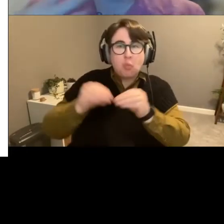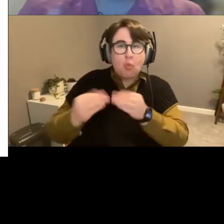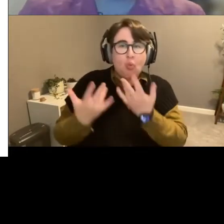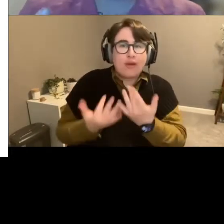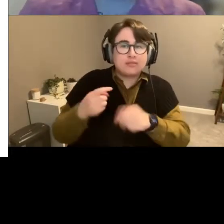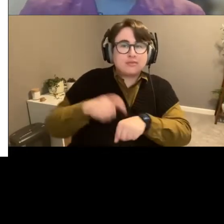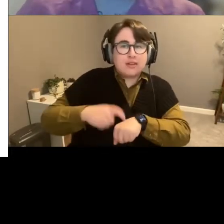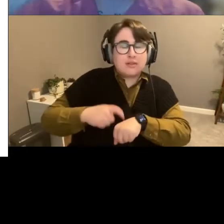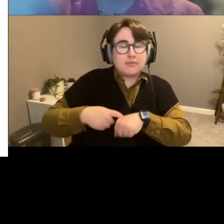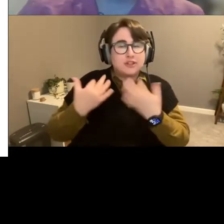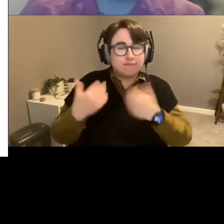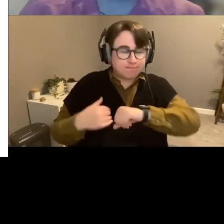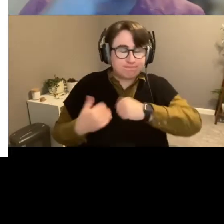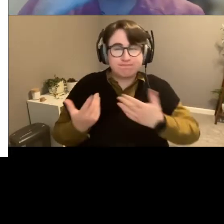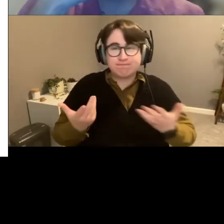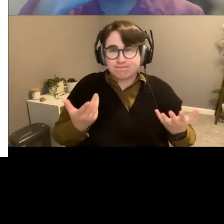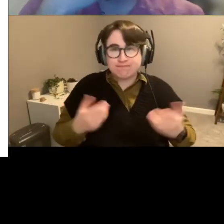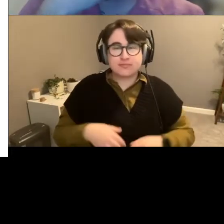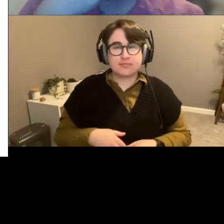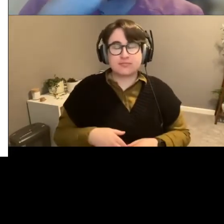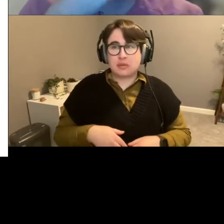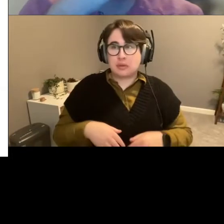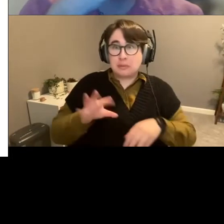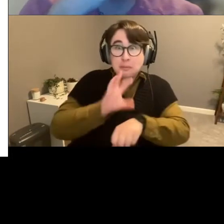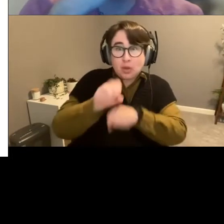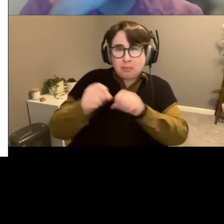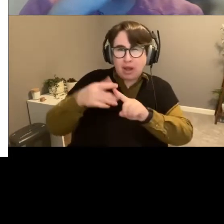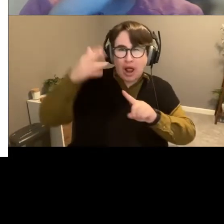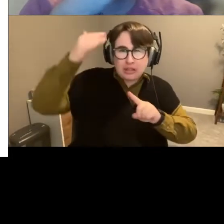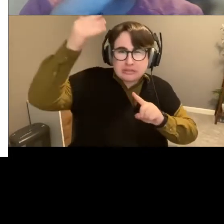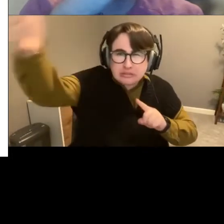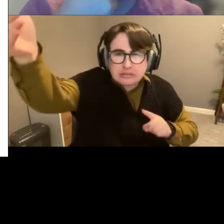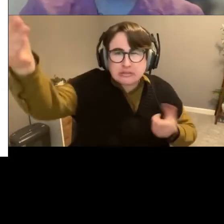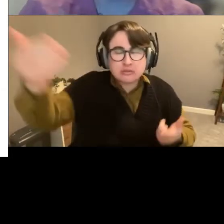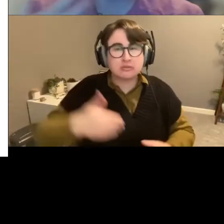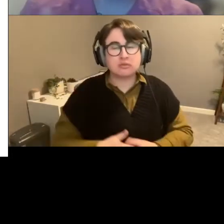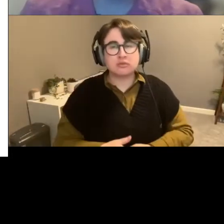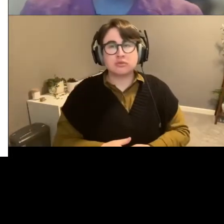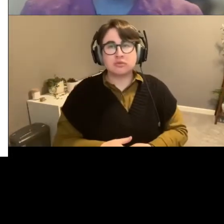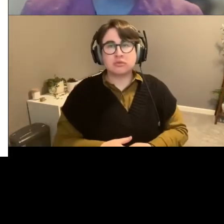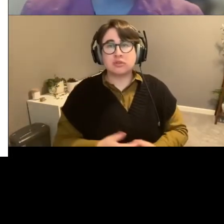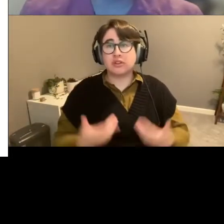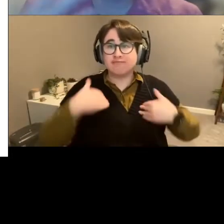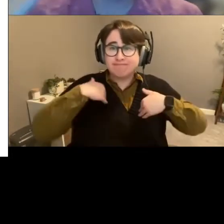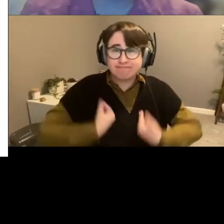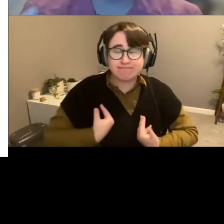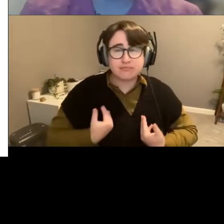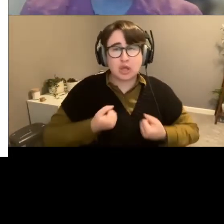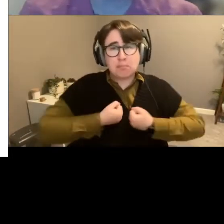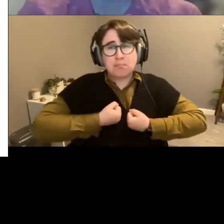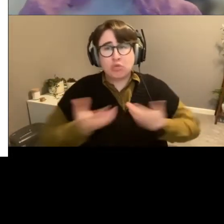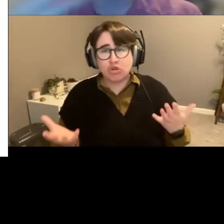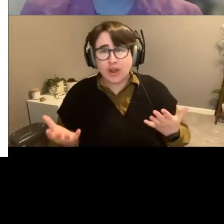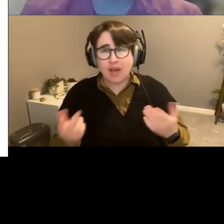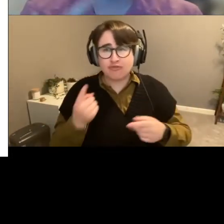burden on the healthcare worker sides from fatigue and burnout, so it's impacting everybody